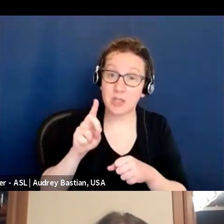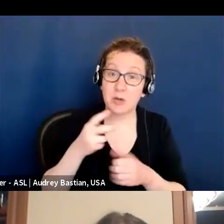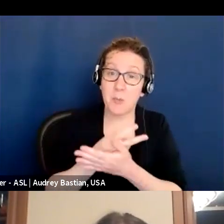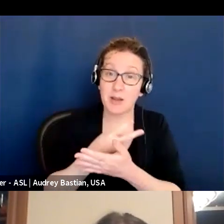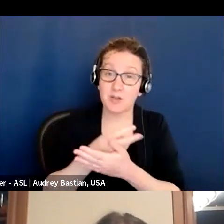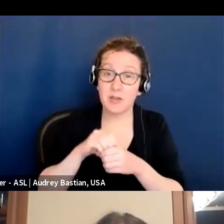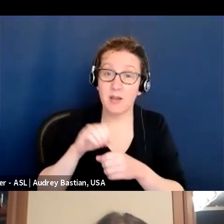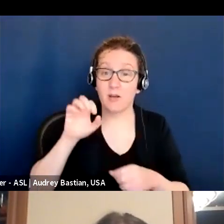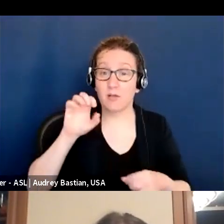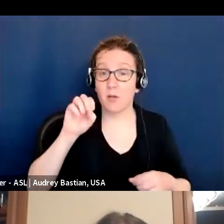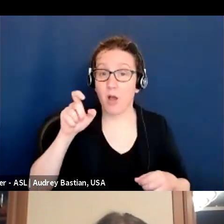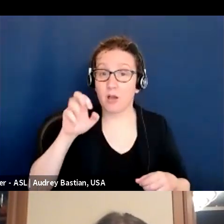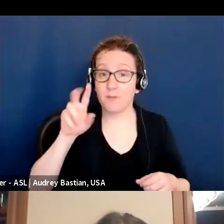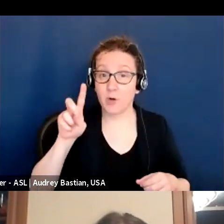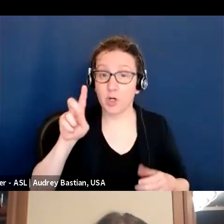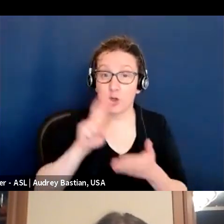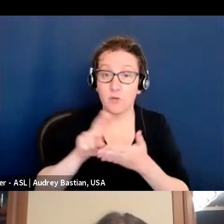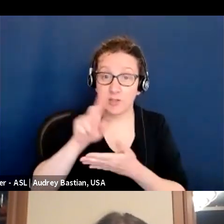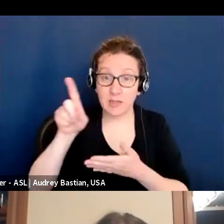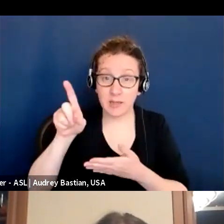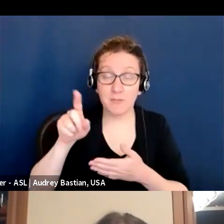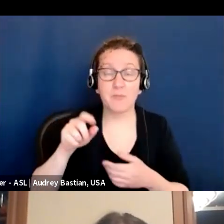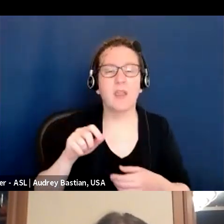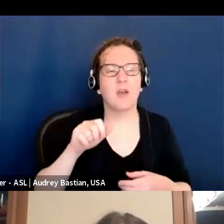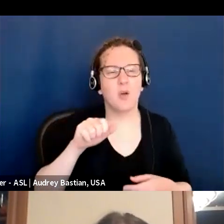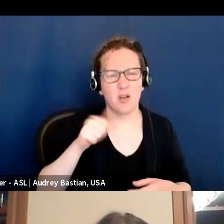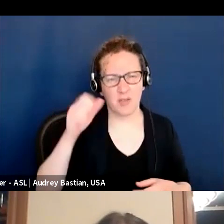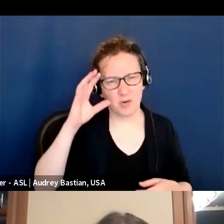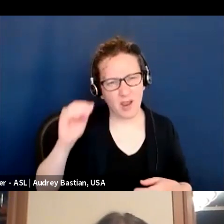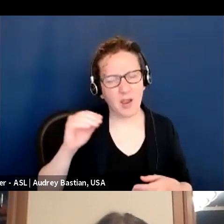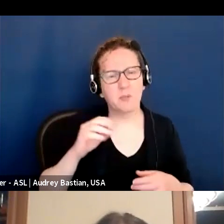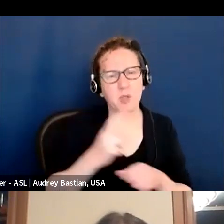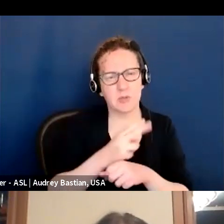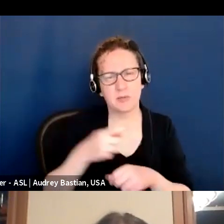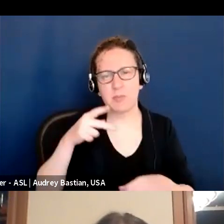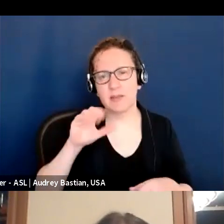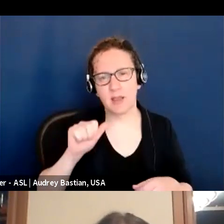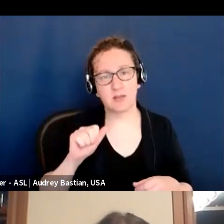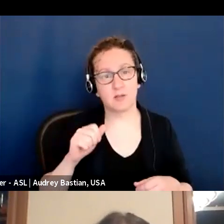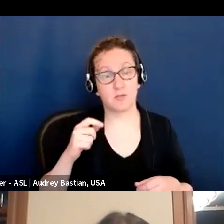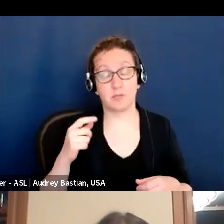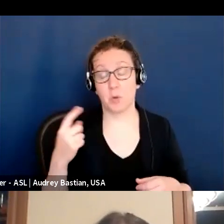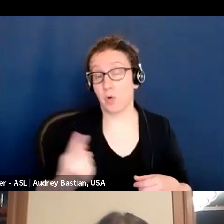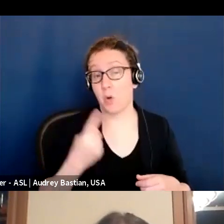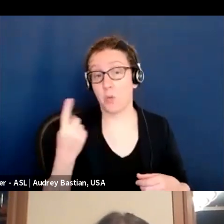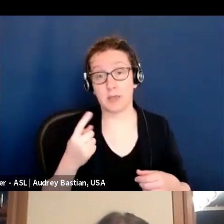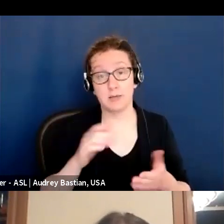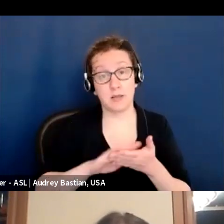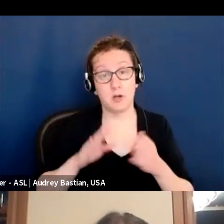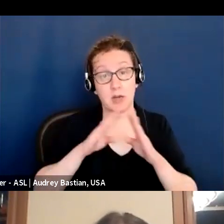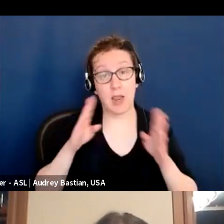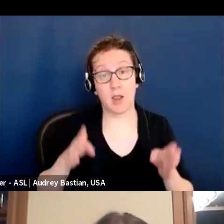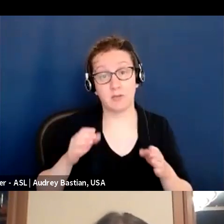and also another guy who, um, uses PCAs. So clearinghouse@miusa.org, you're welcome